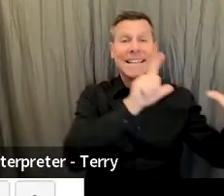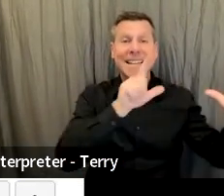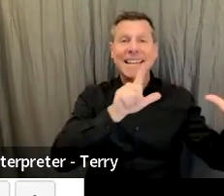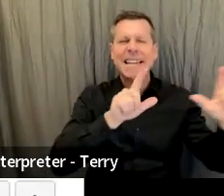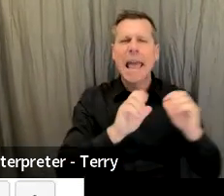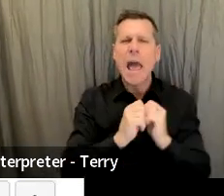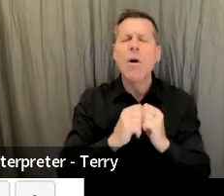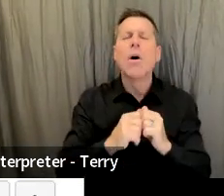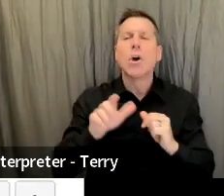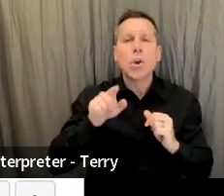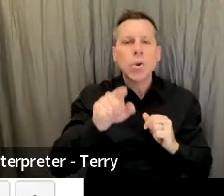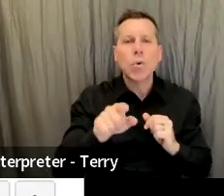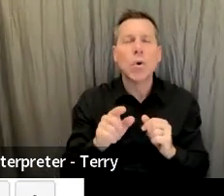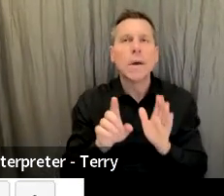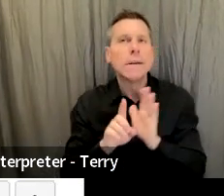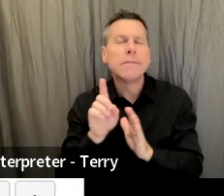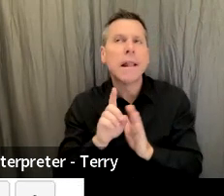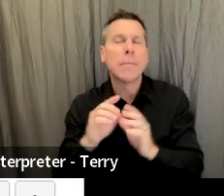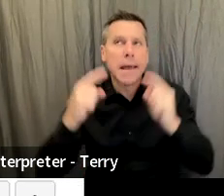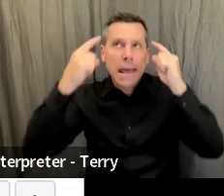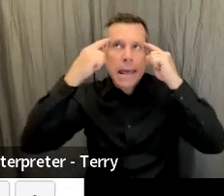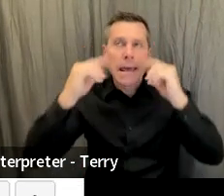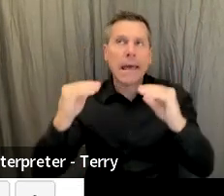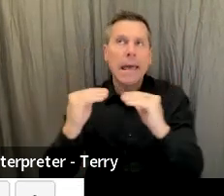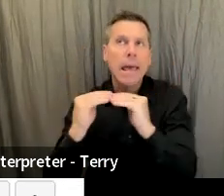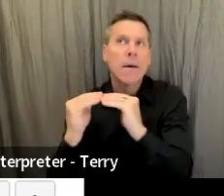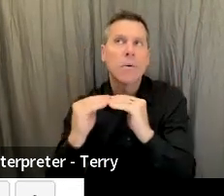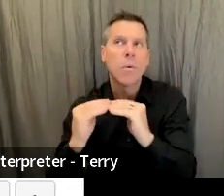which is a key component of the RAM Real program.